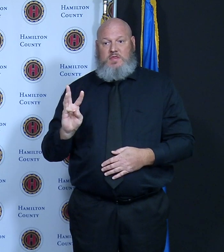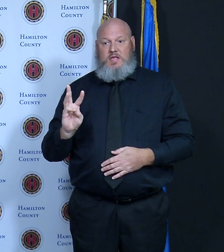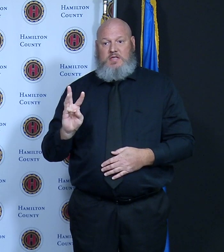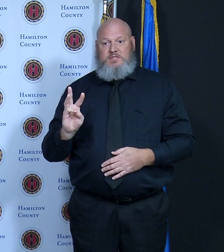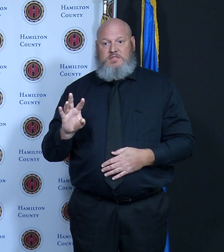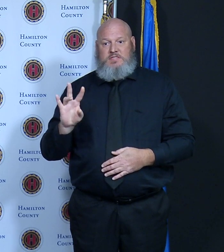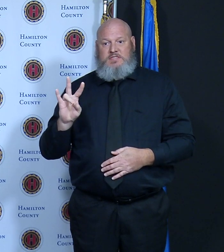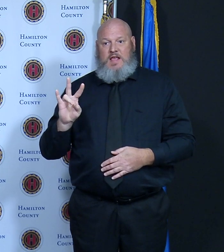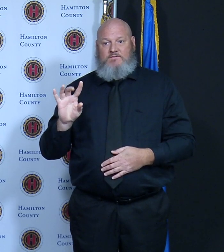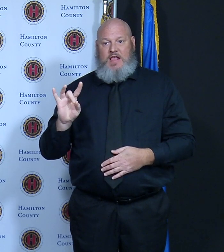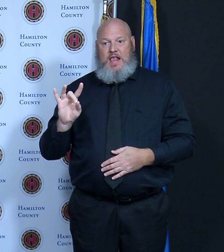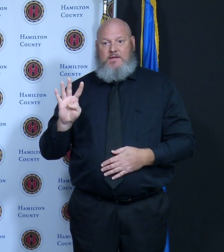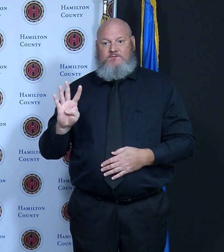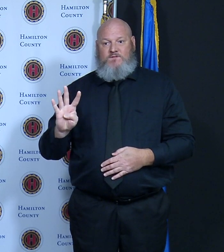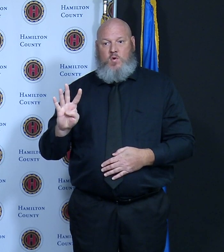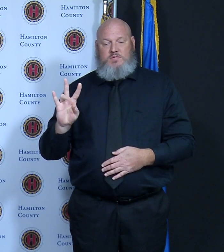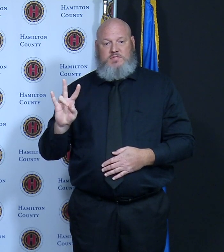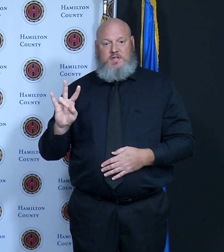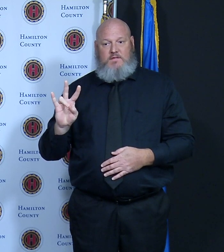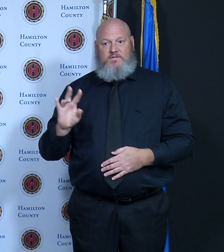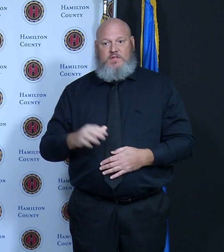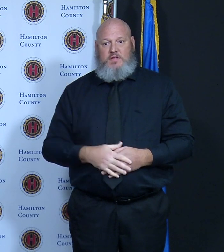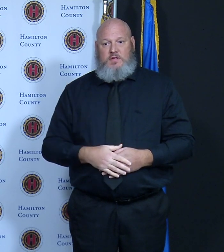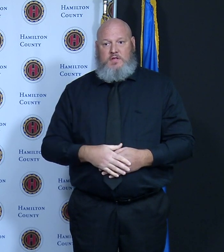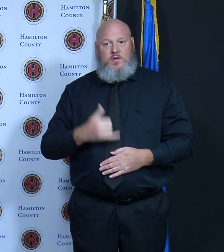so if there's any concerns or questions